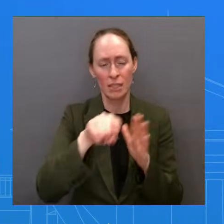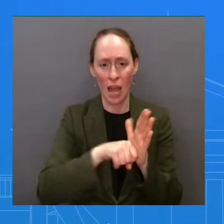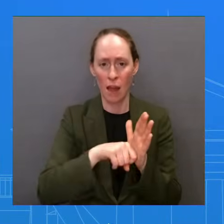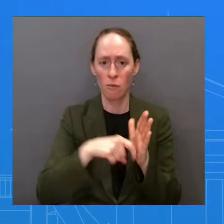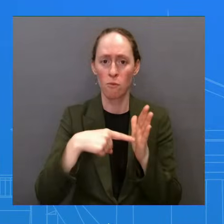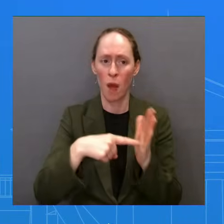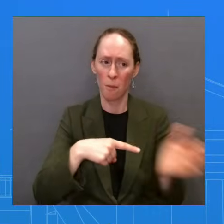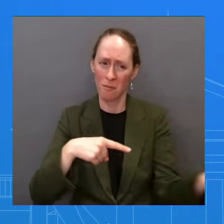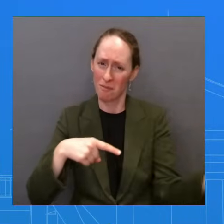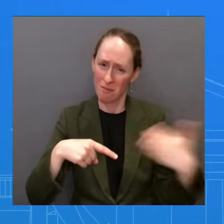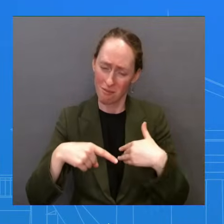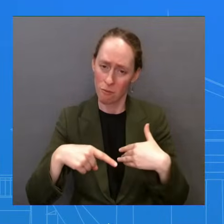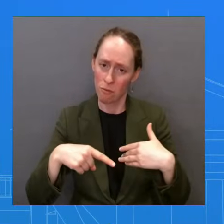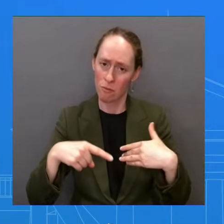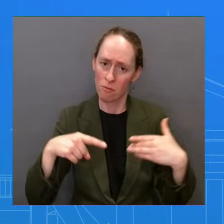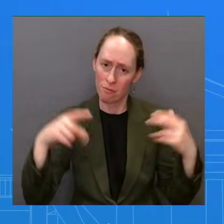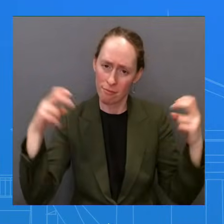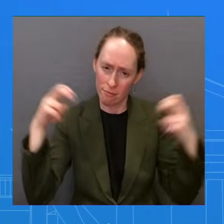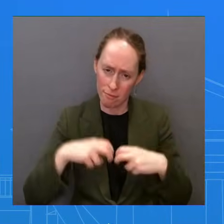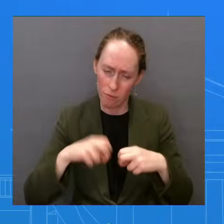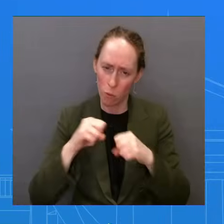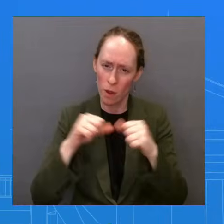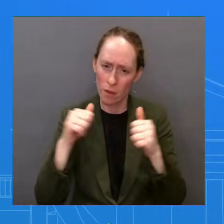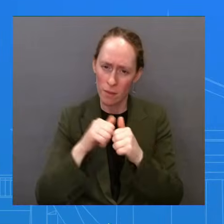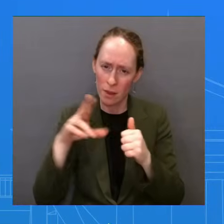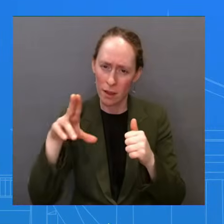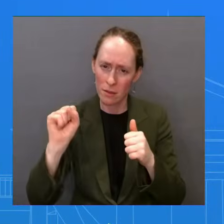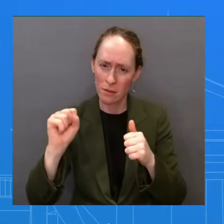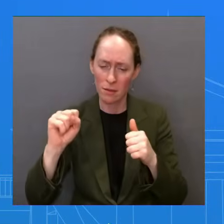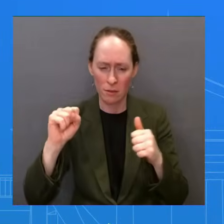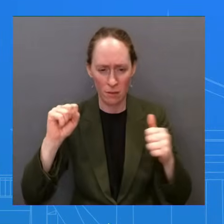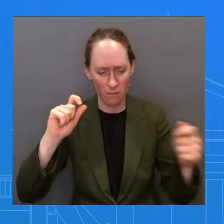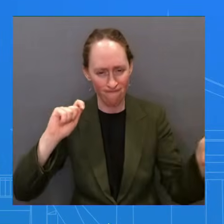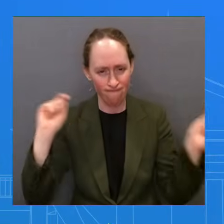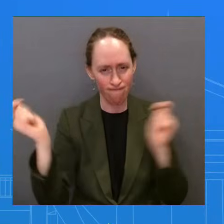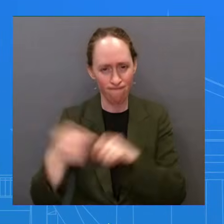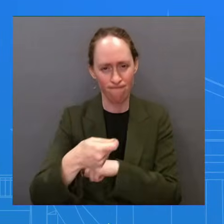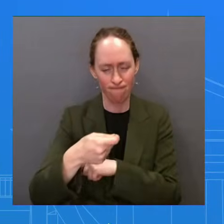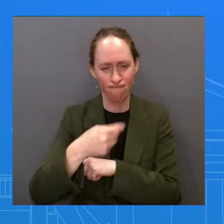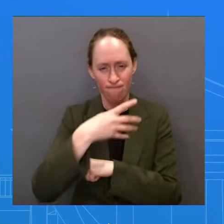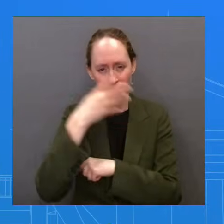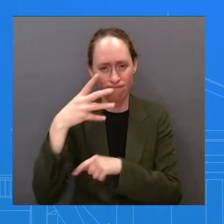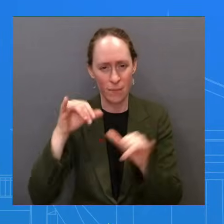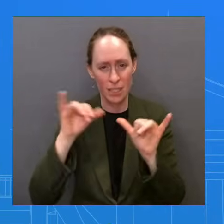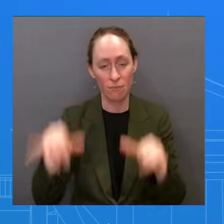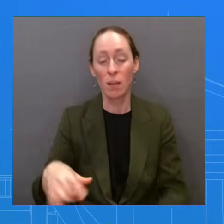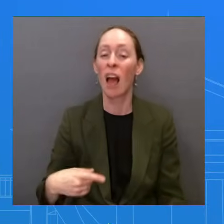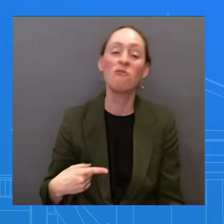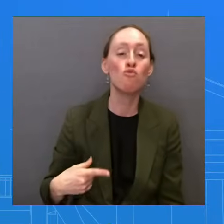Instead of doing that, he wants to play politics. So that's what we've seen from the governor. It's not surprising. That's what he's continued to do.